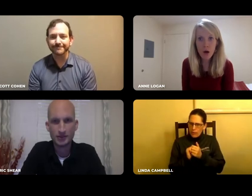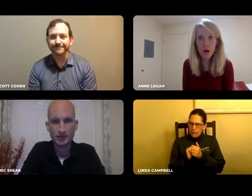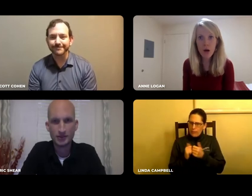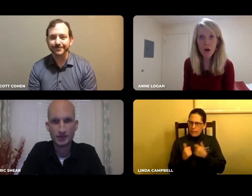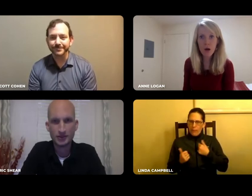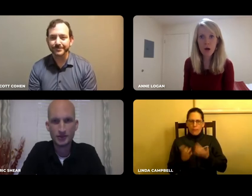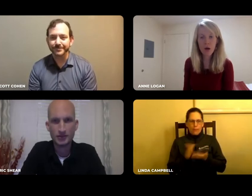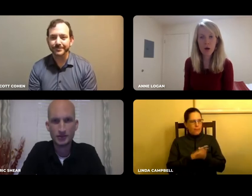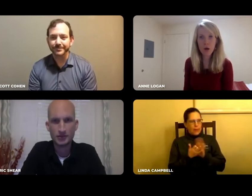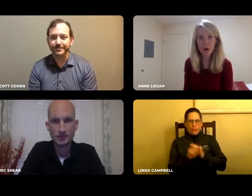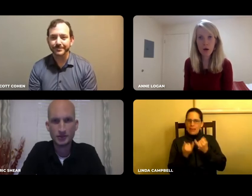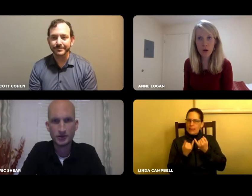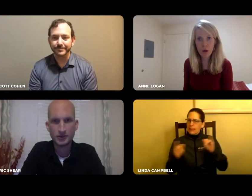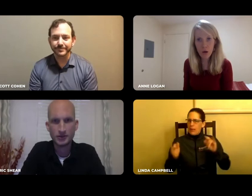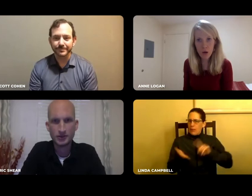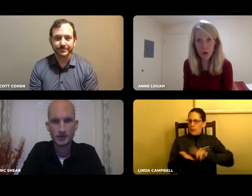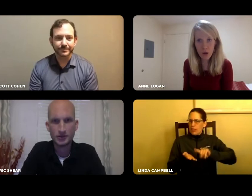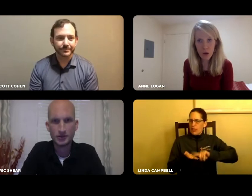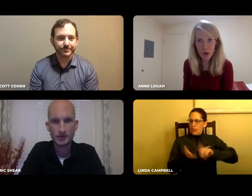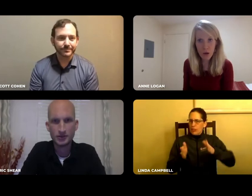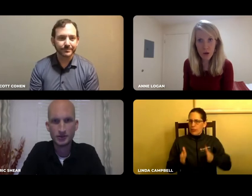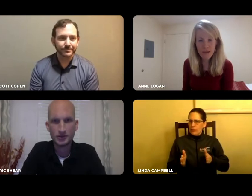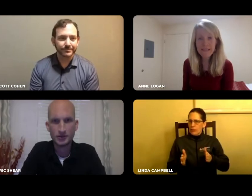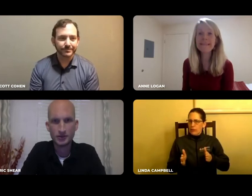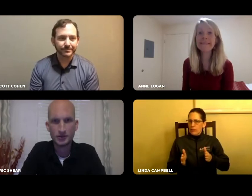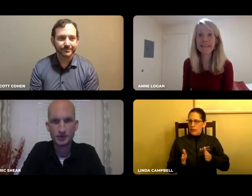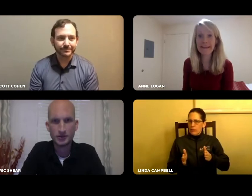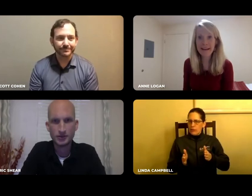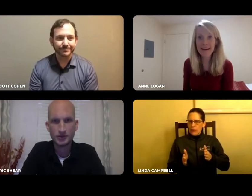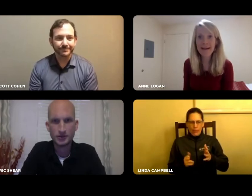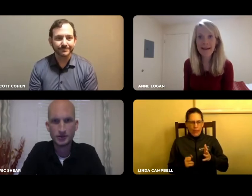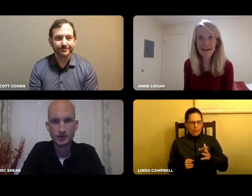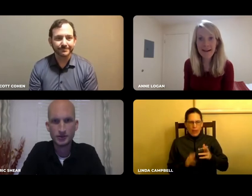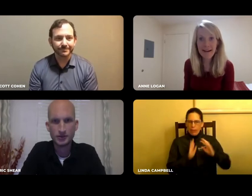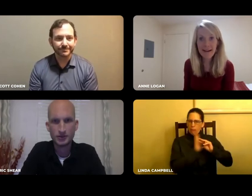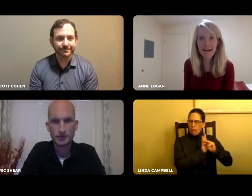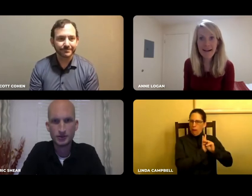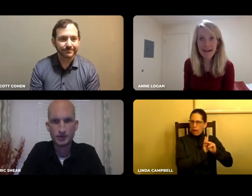I became an independent researcher.